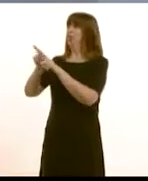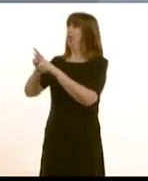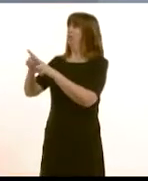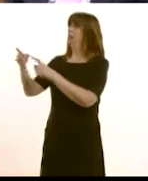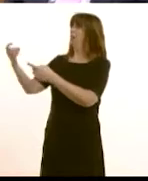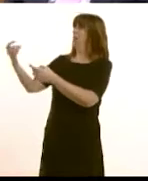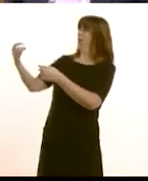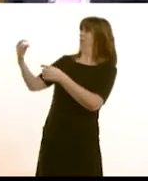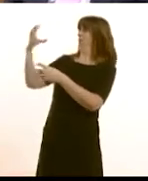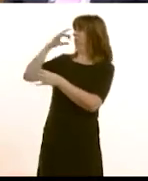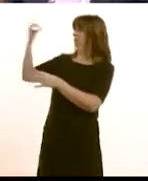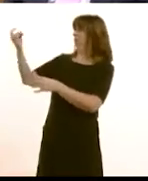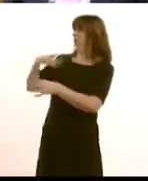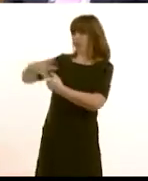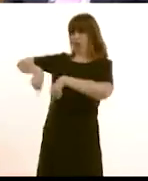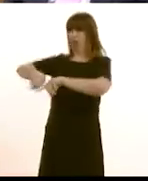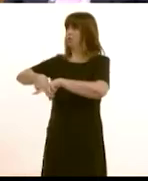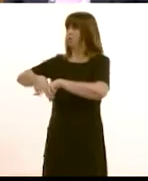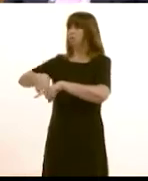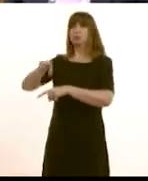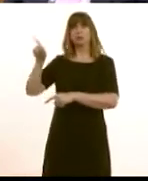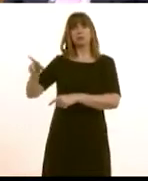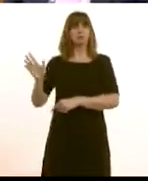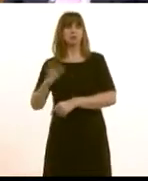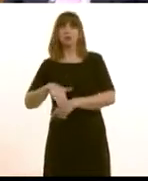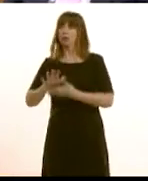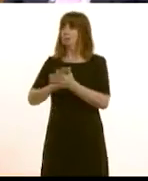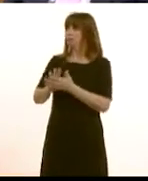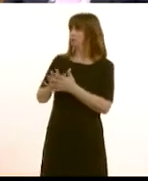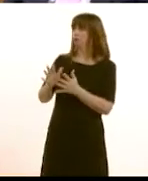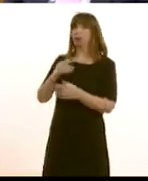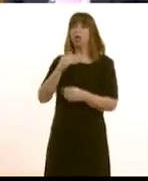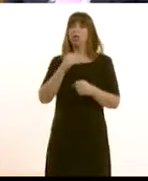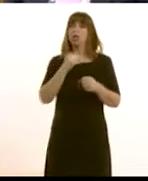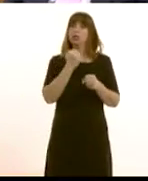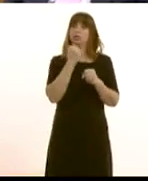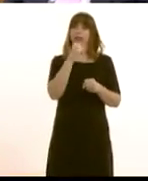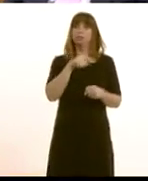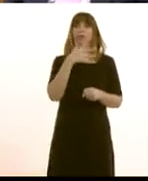in recruiting doctors in Wales: GP numbers have increased by 10.5 per cent between 2004